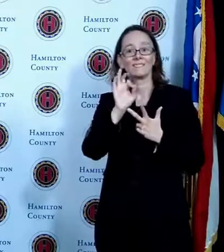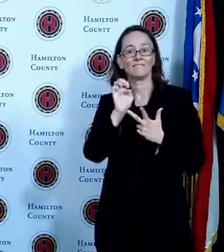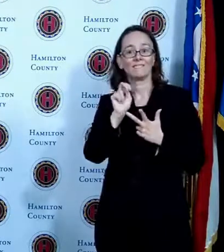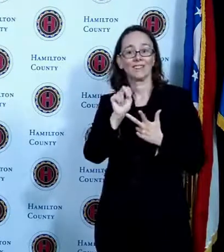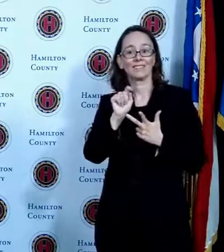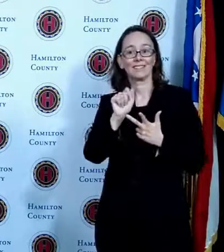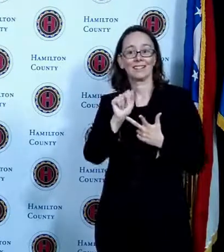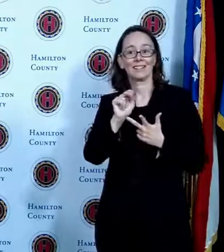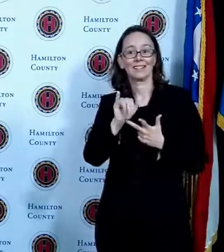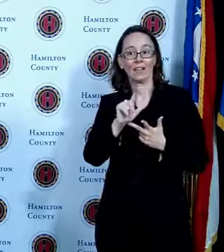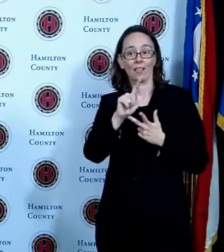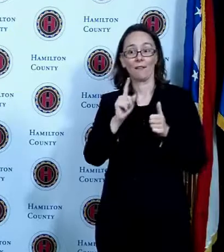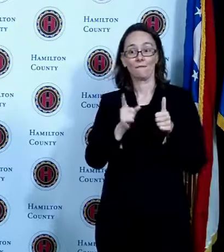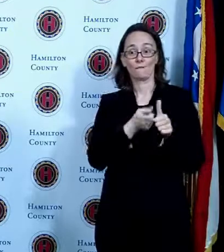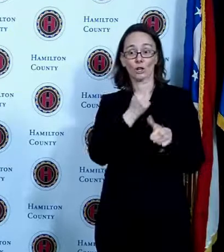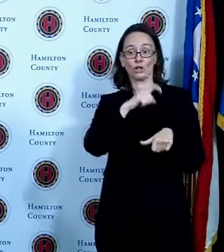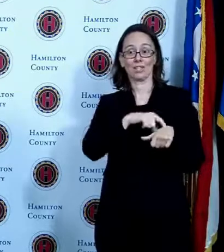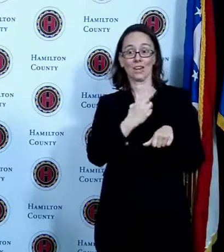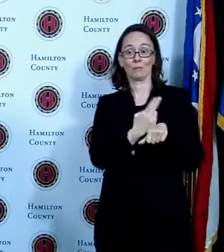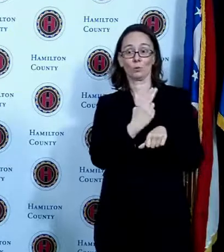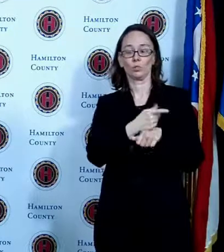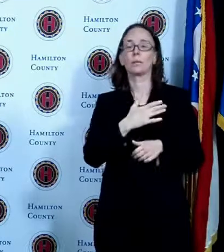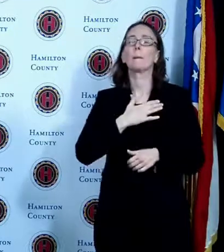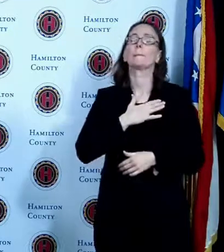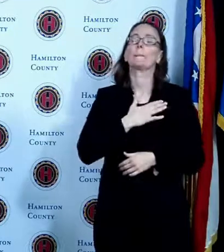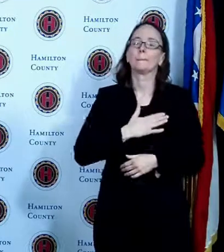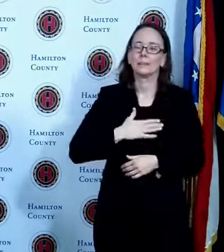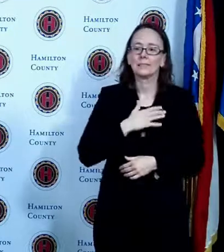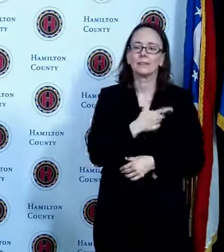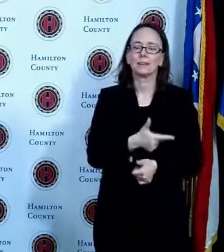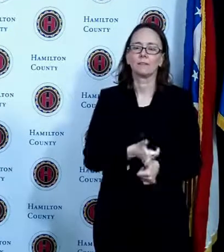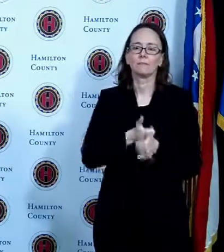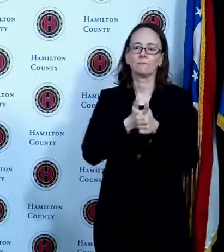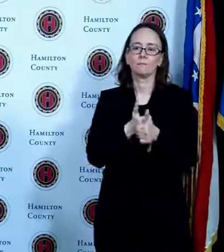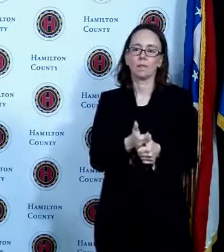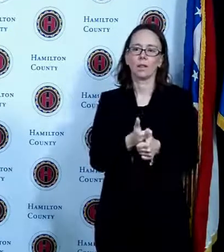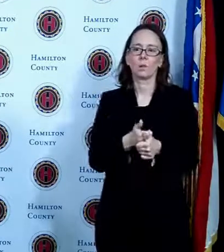harm reduction techniques of using narcan you have to call 911